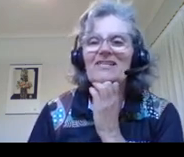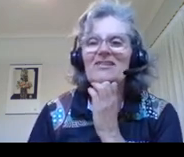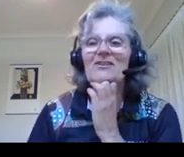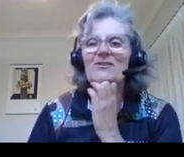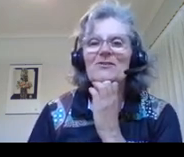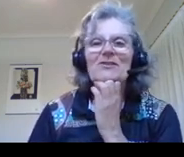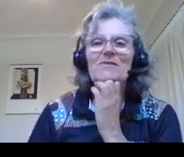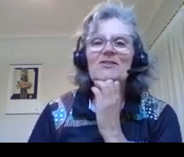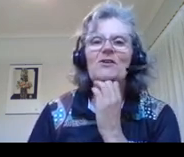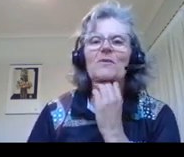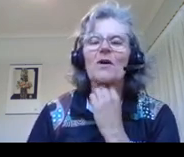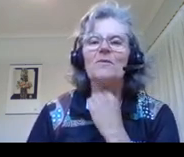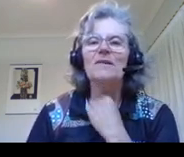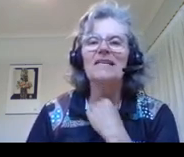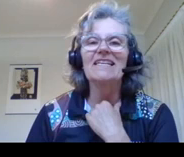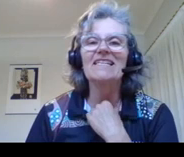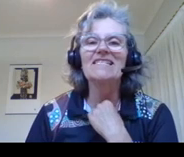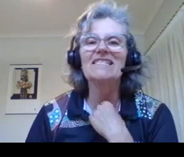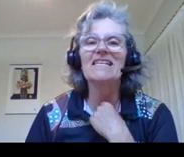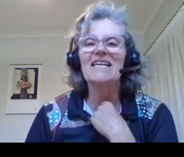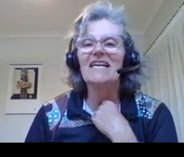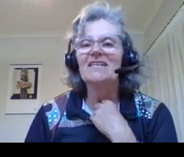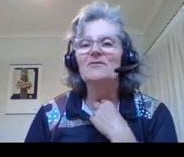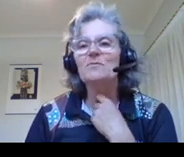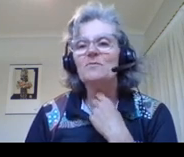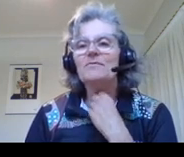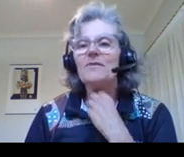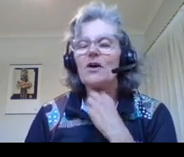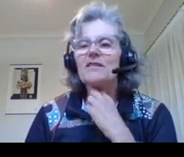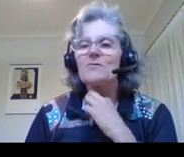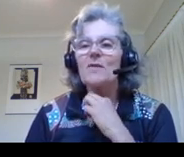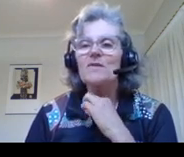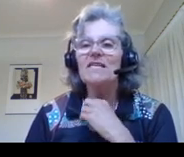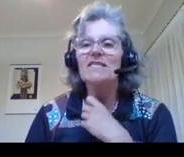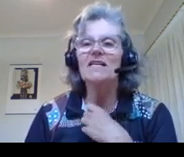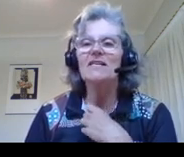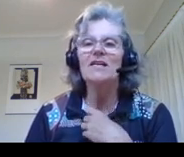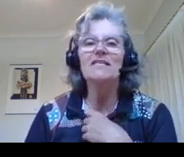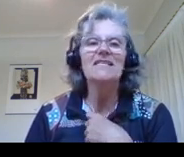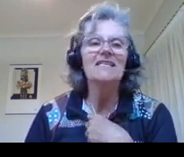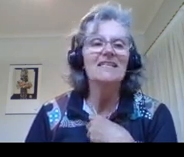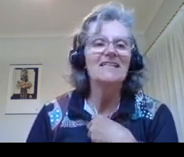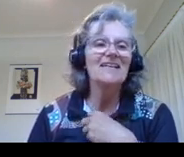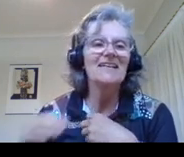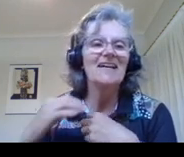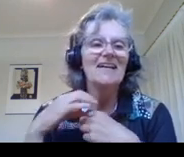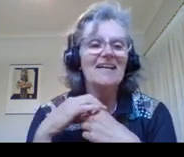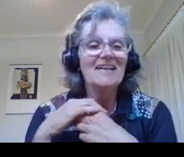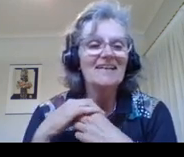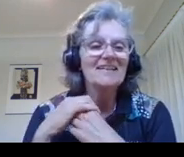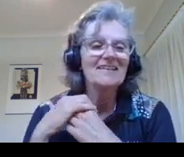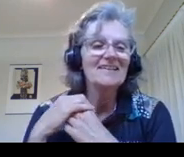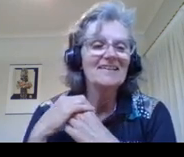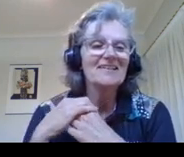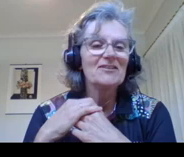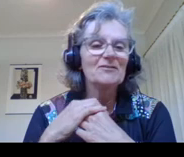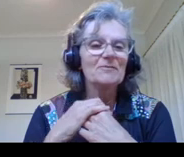too good to be true it probably is 91 agreed yeah and it might go with you know I guess an